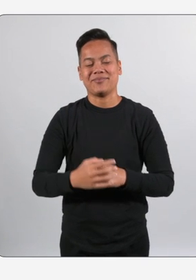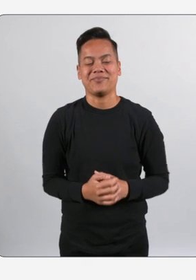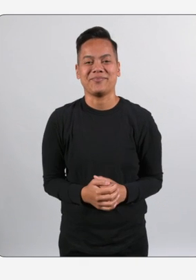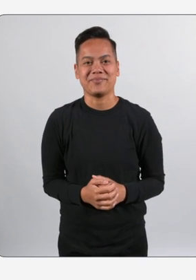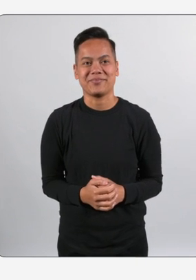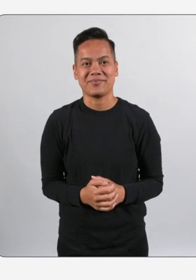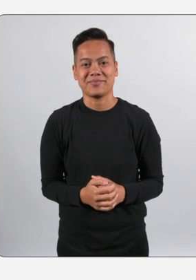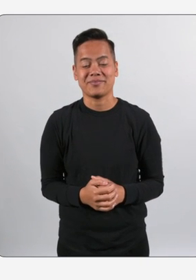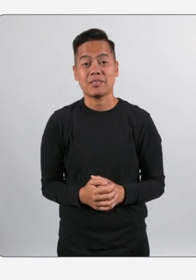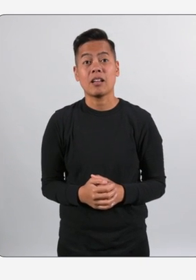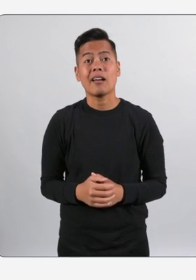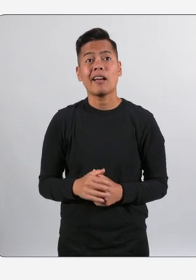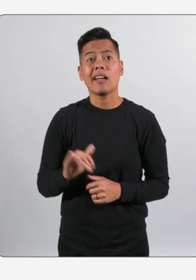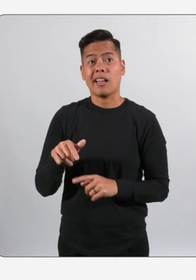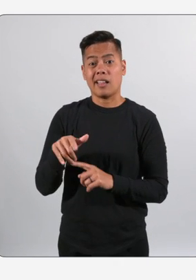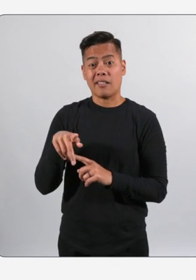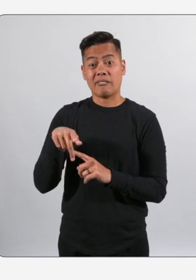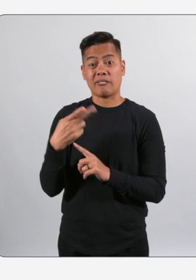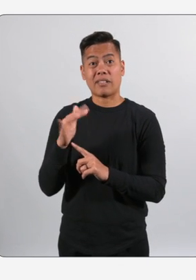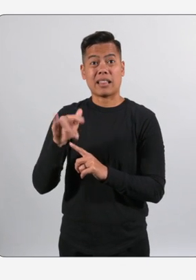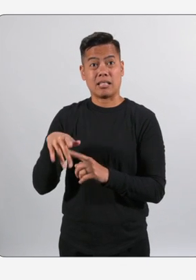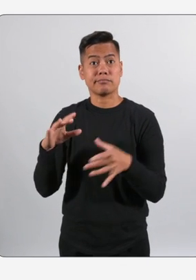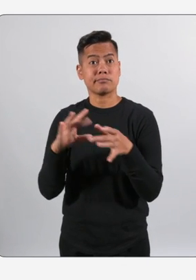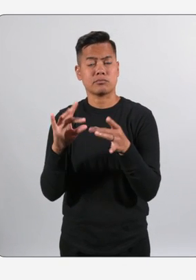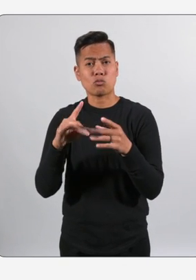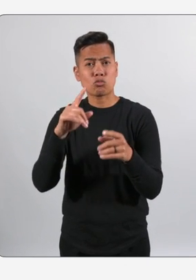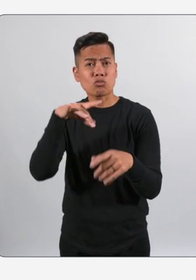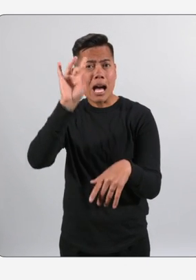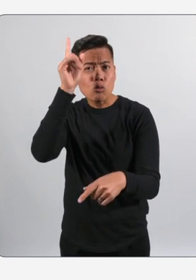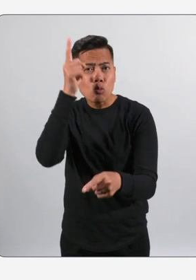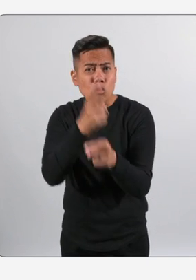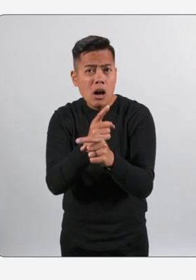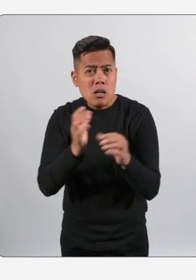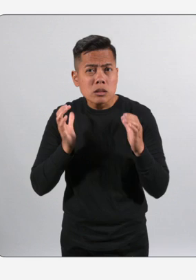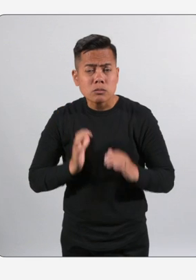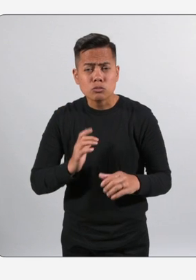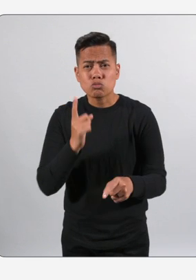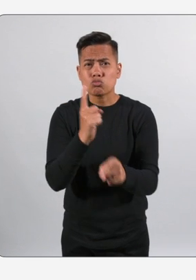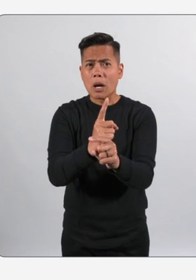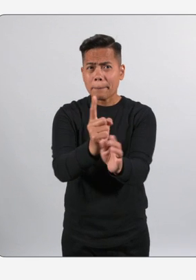As Philipp said, finding the right customer or the right moment can feel like a moving target,